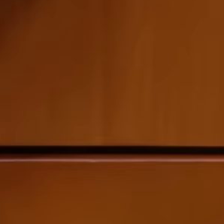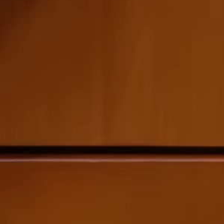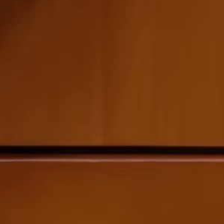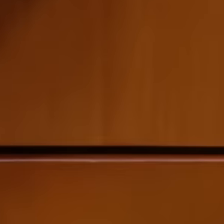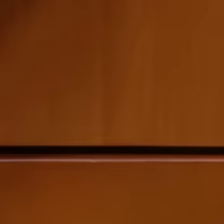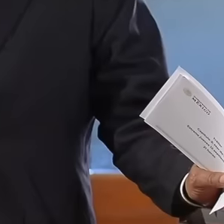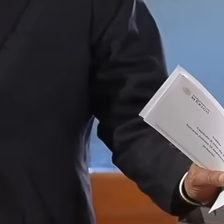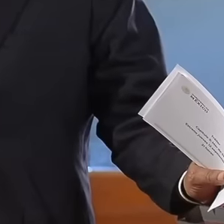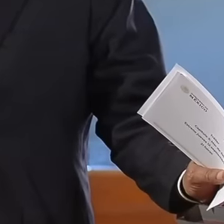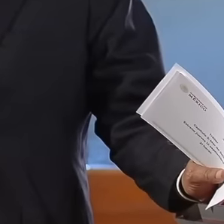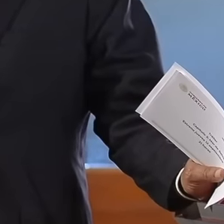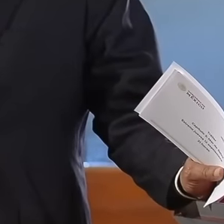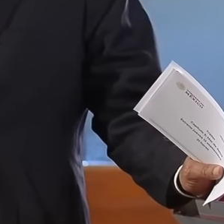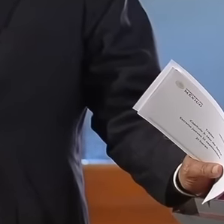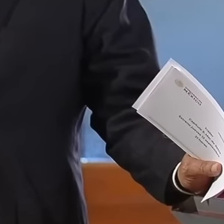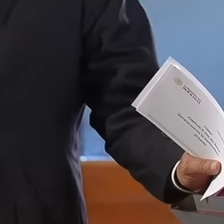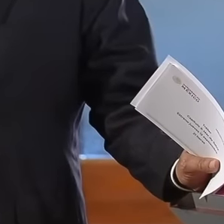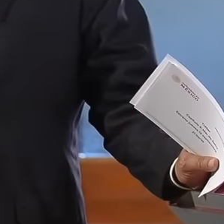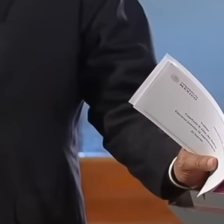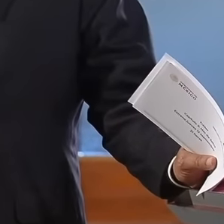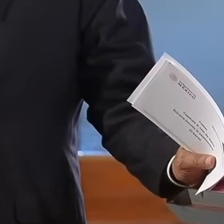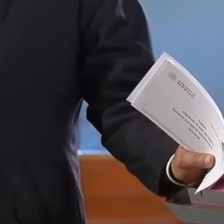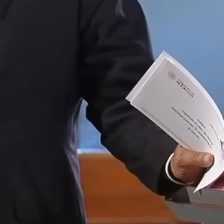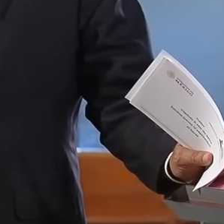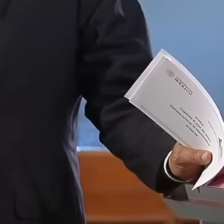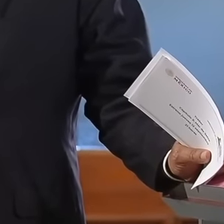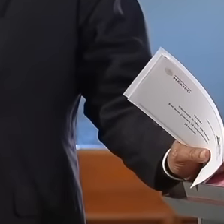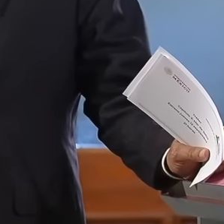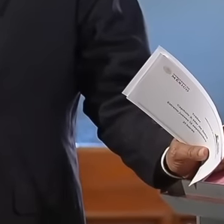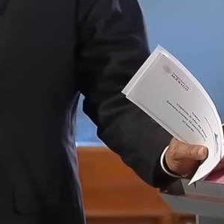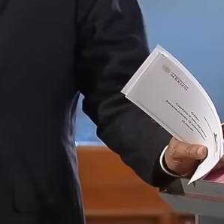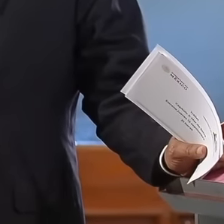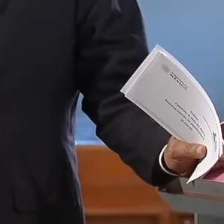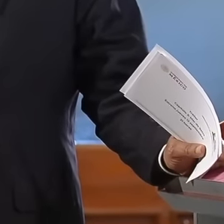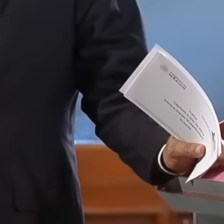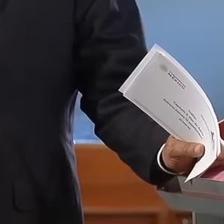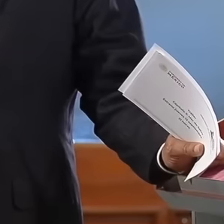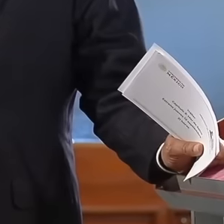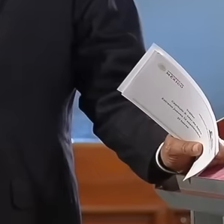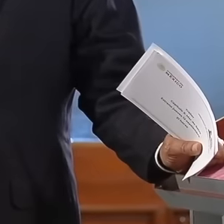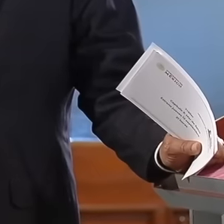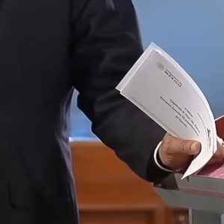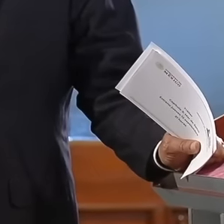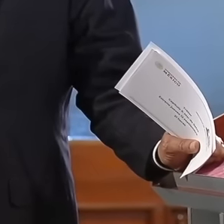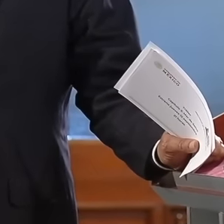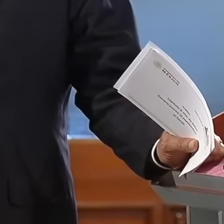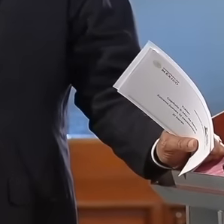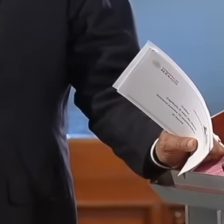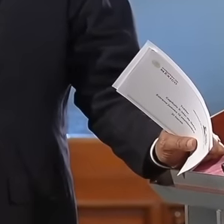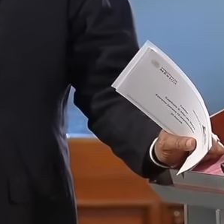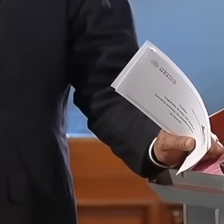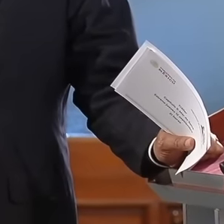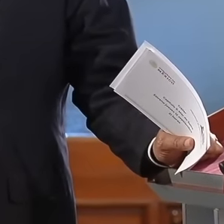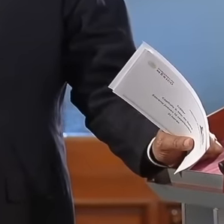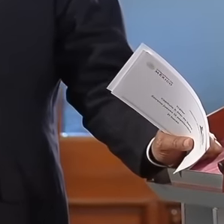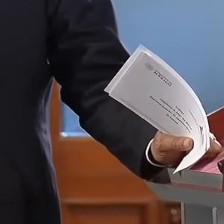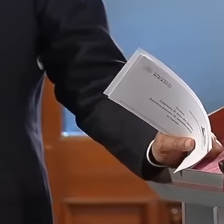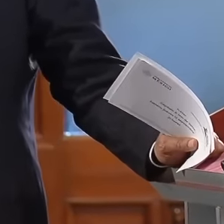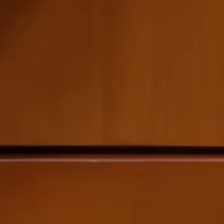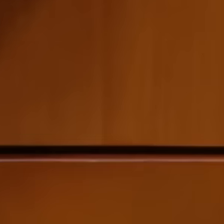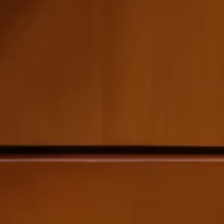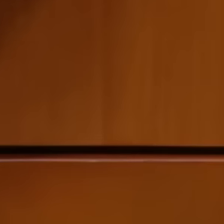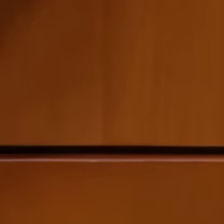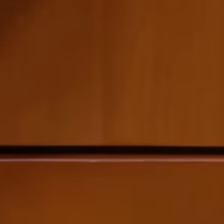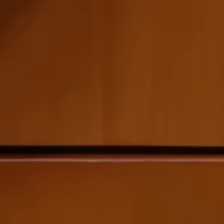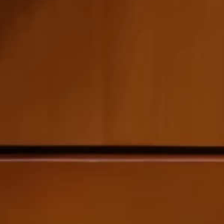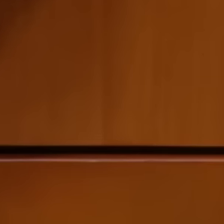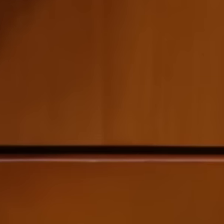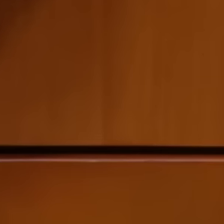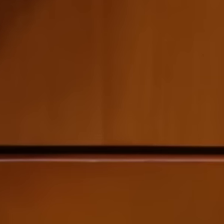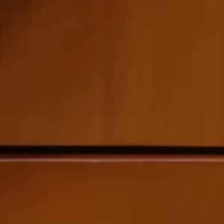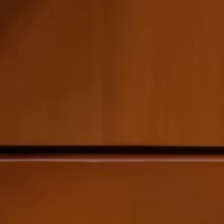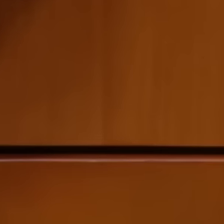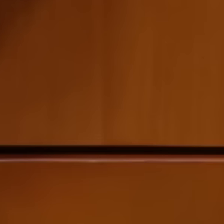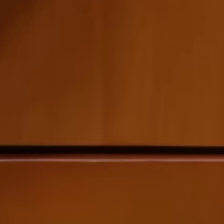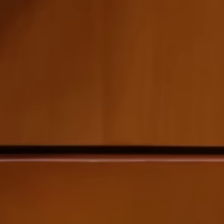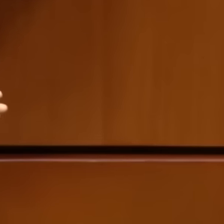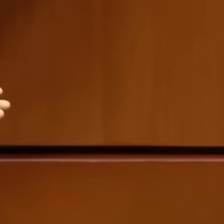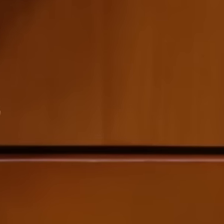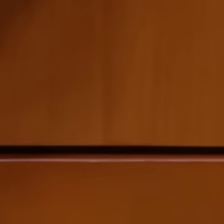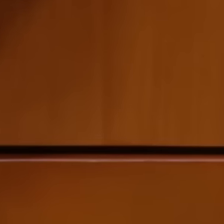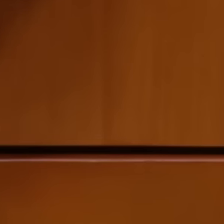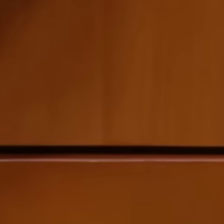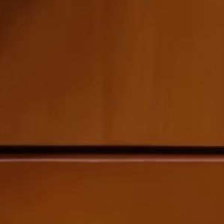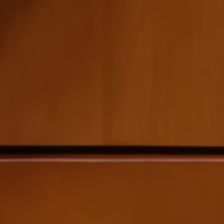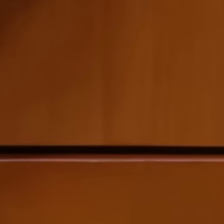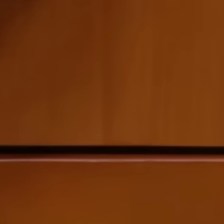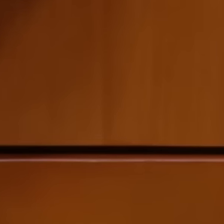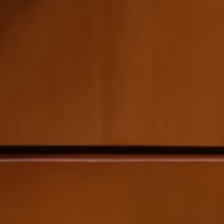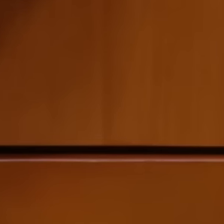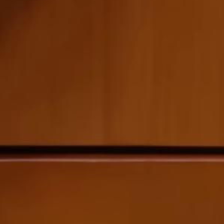on the electoral ballot, or are you simply of unheard-of genius or are you like the crazy person who is going